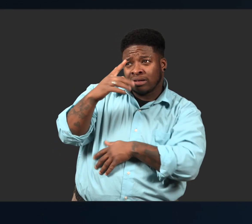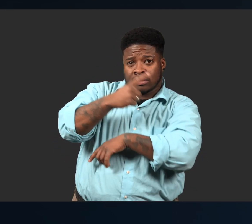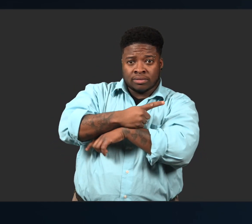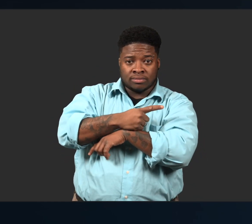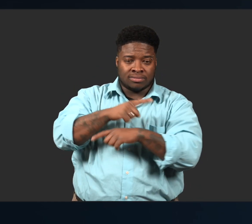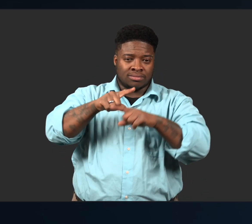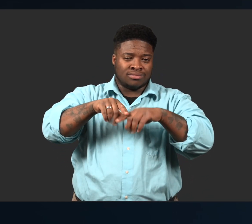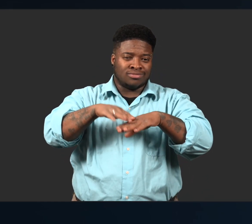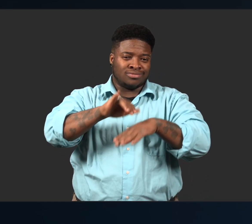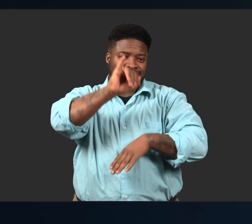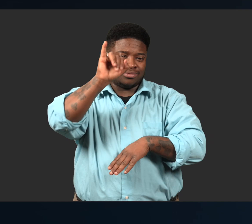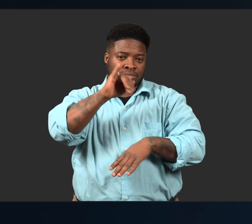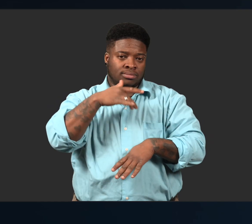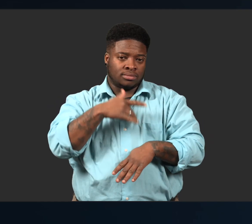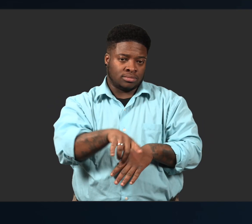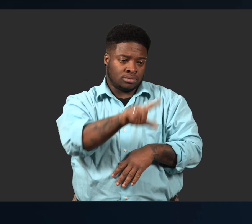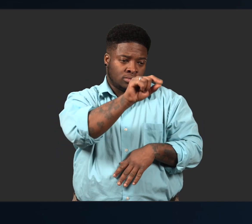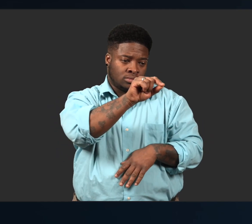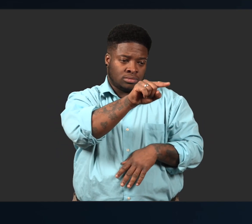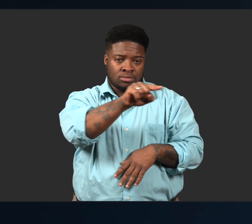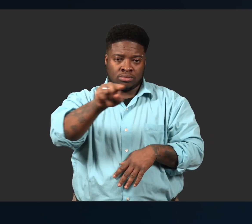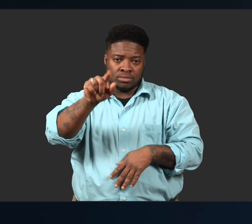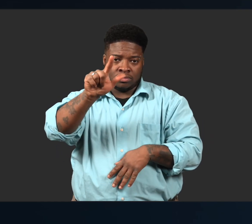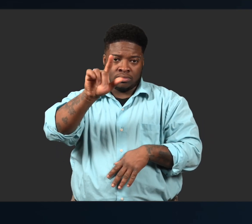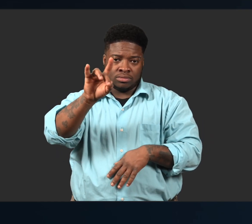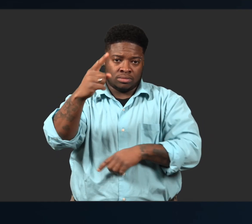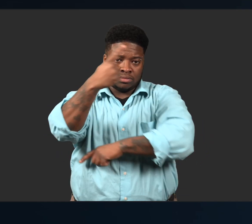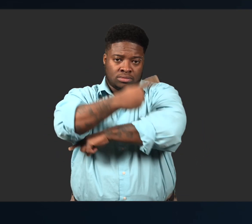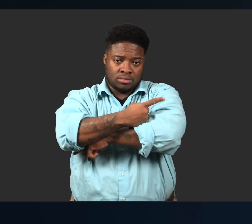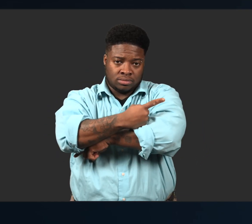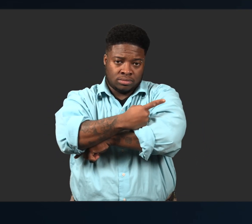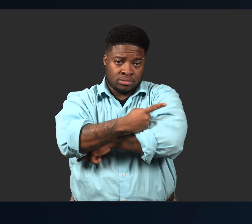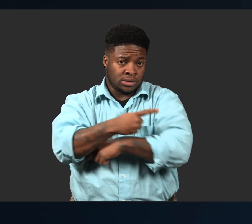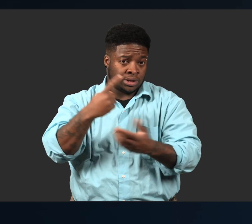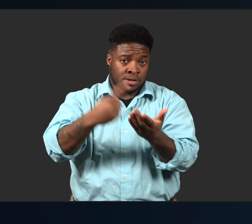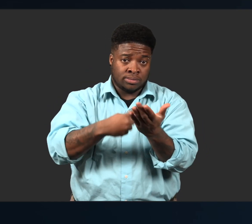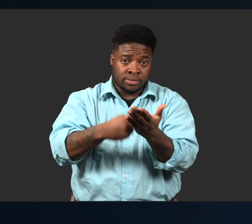Typically insurance allows someone to stay in a treatment program anywhere from 20-28 days.